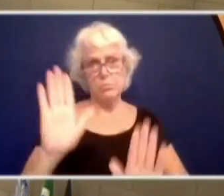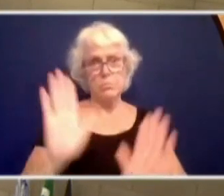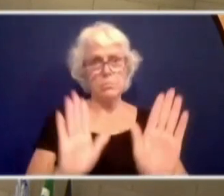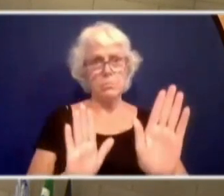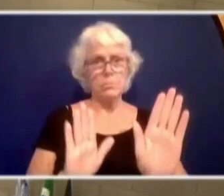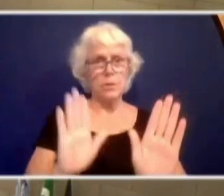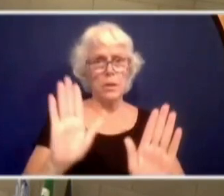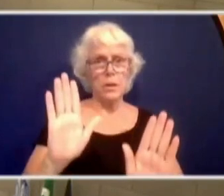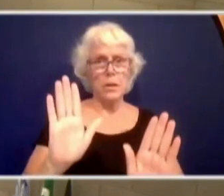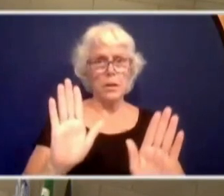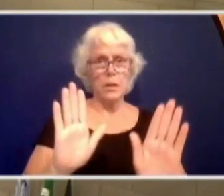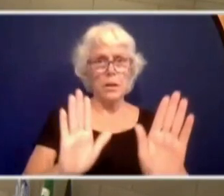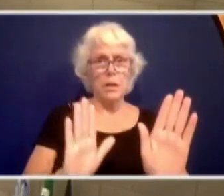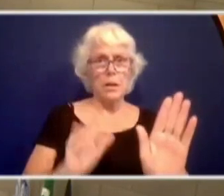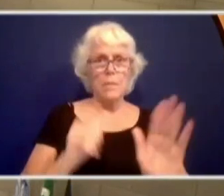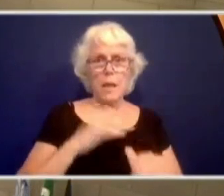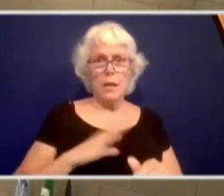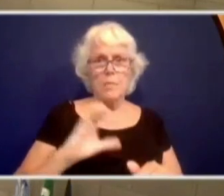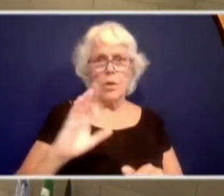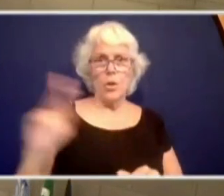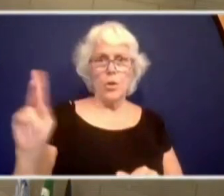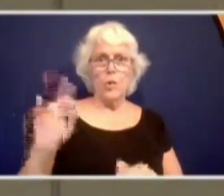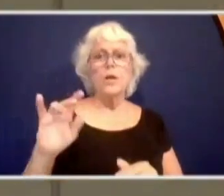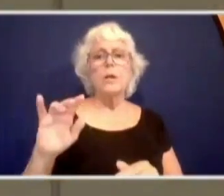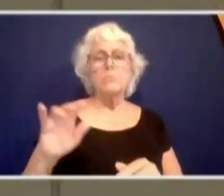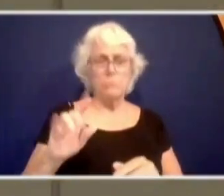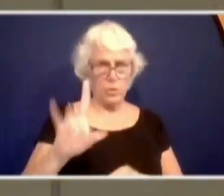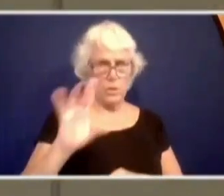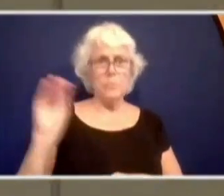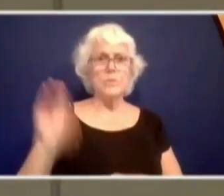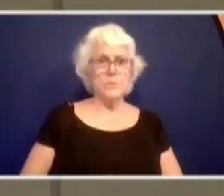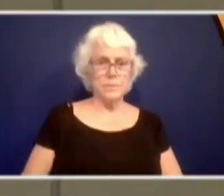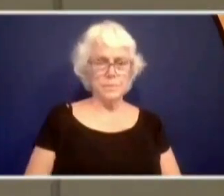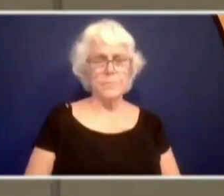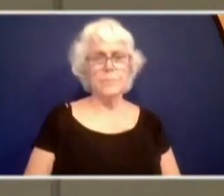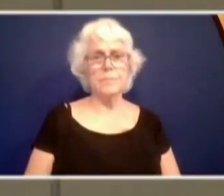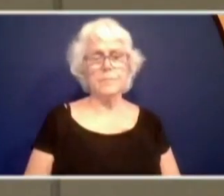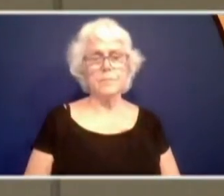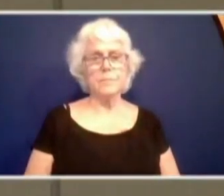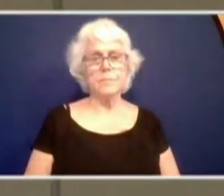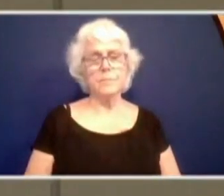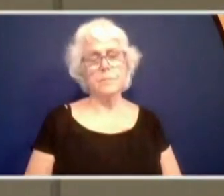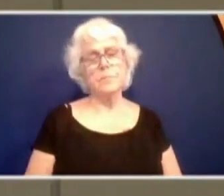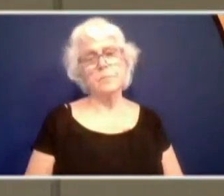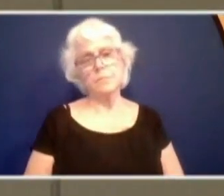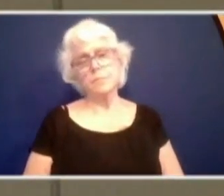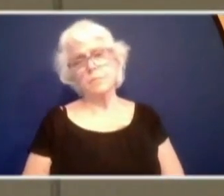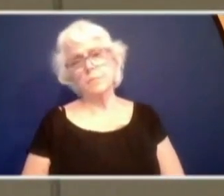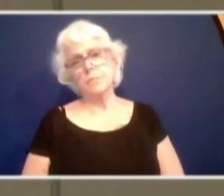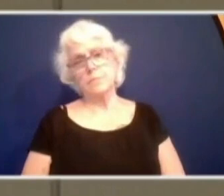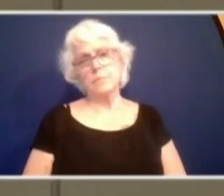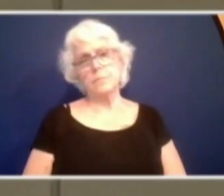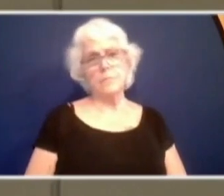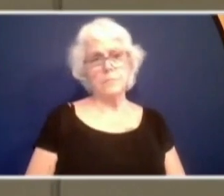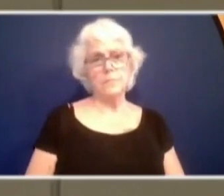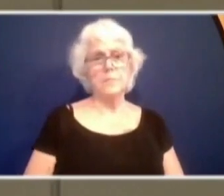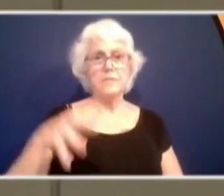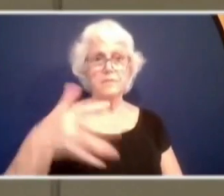Uh, Madam clerk, that is unanimous. For For the 5th vote this evening.